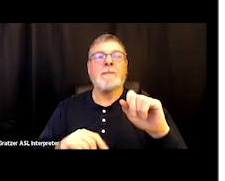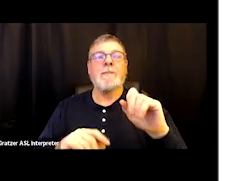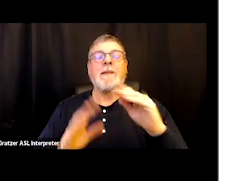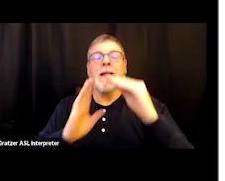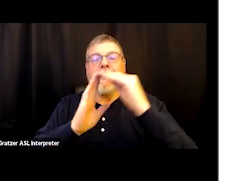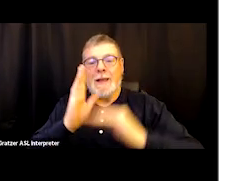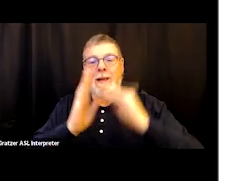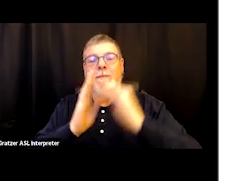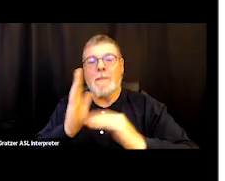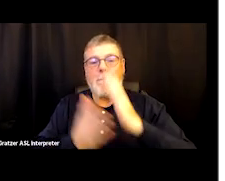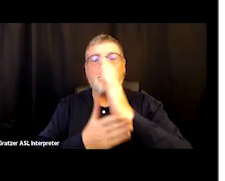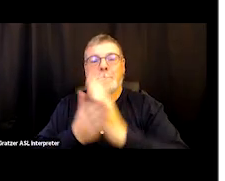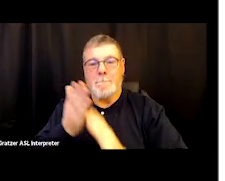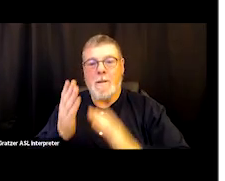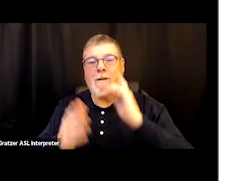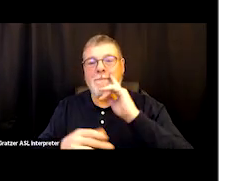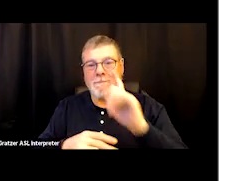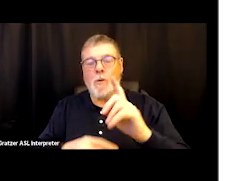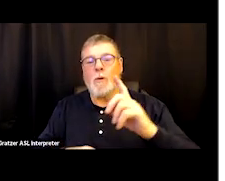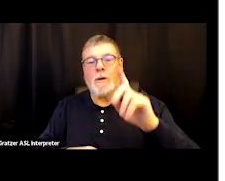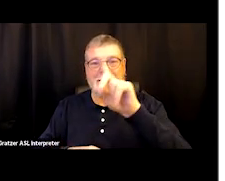as part of the online disability benefit application.